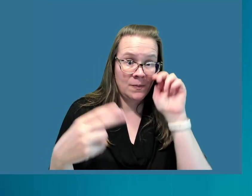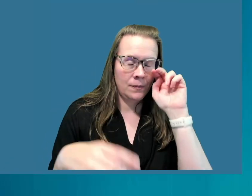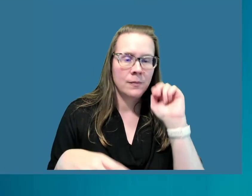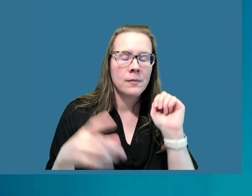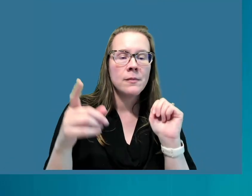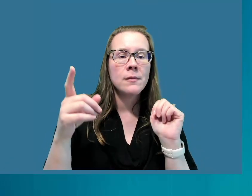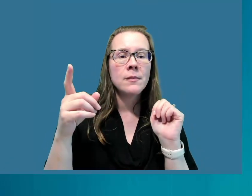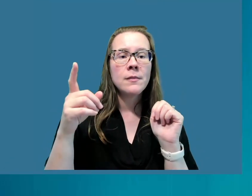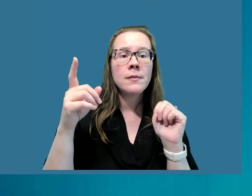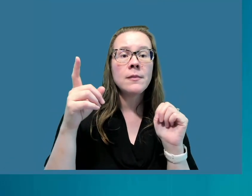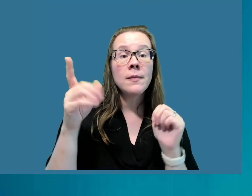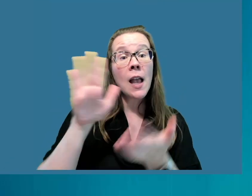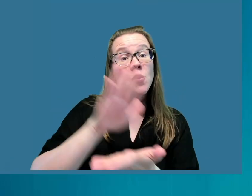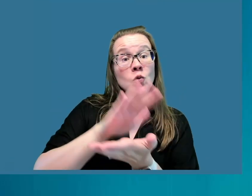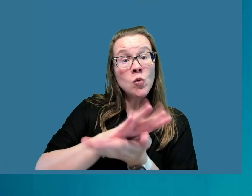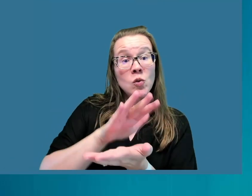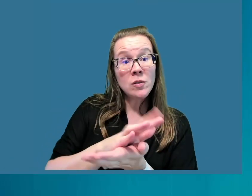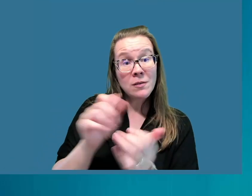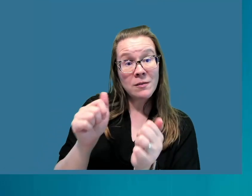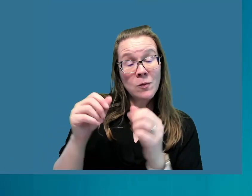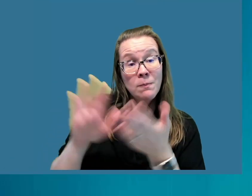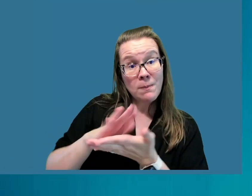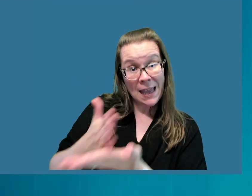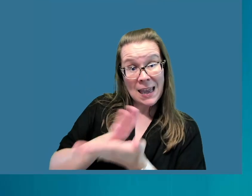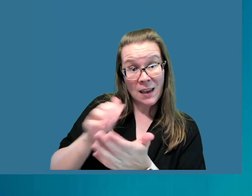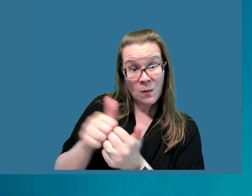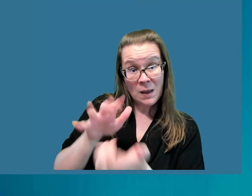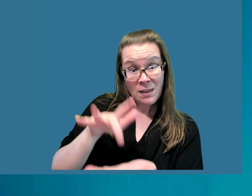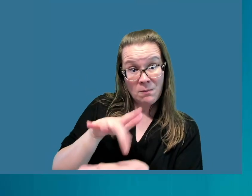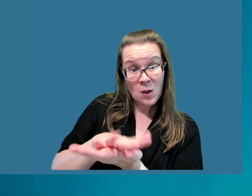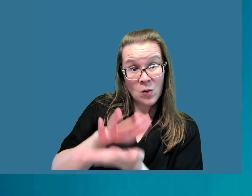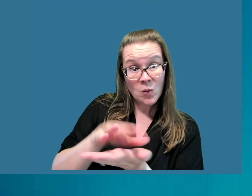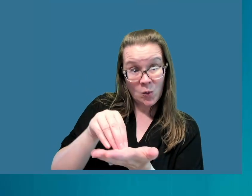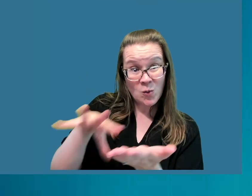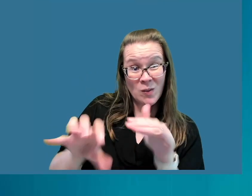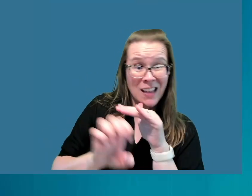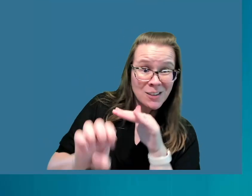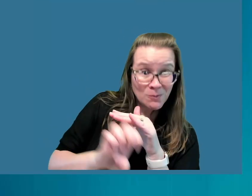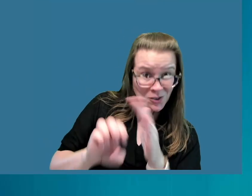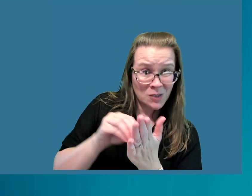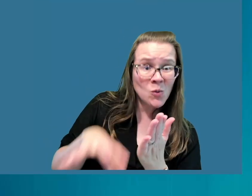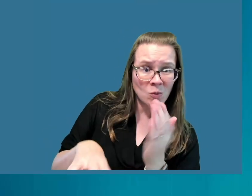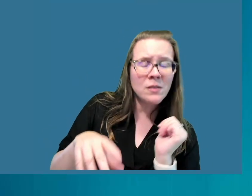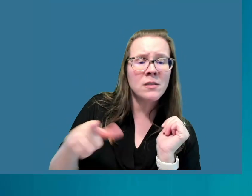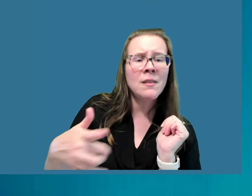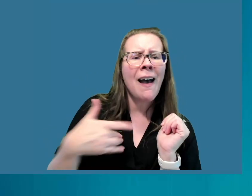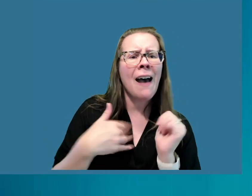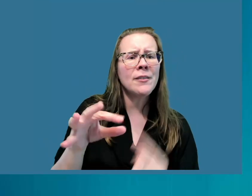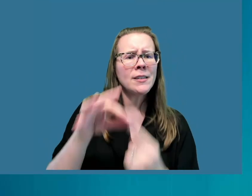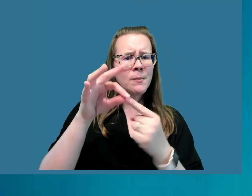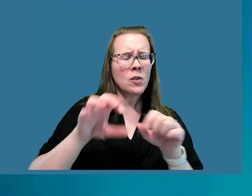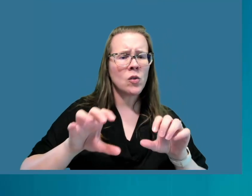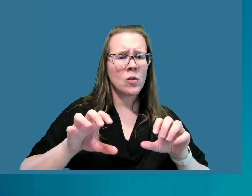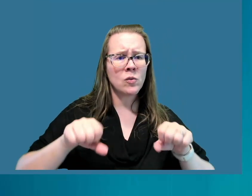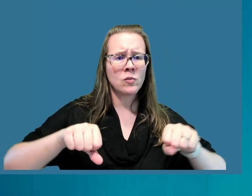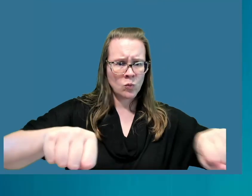like they might be raw; but not too thin. So, um, I aim for like a little bit over a 1/4 inch. Um,